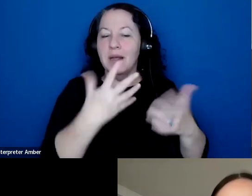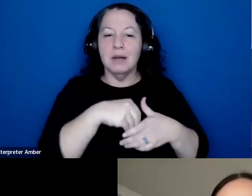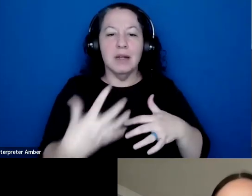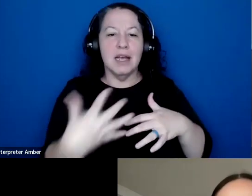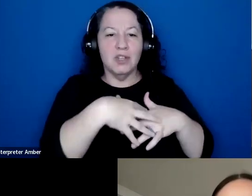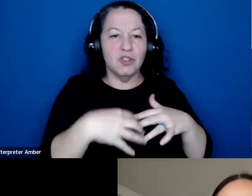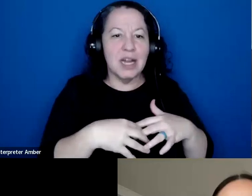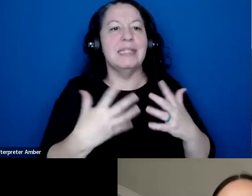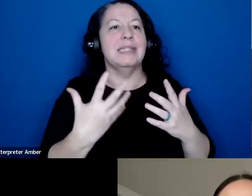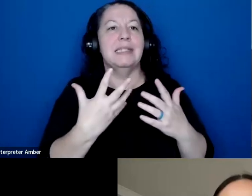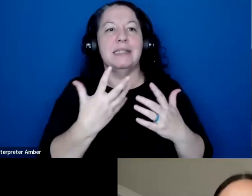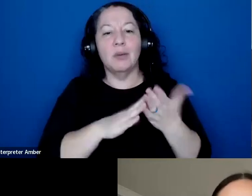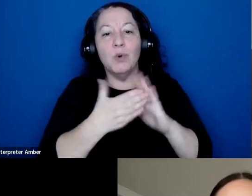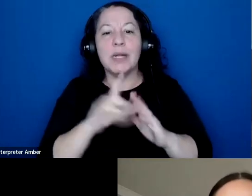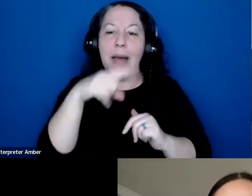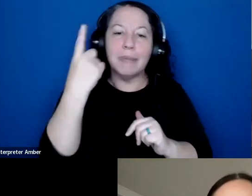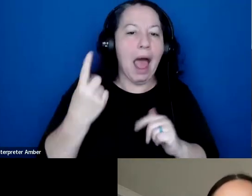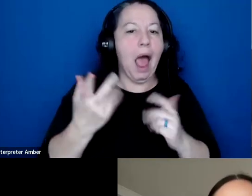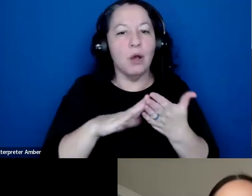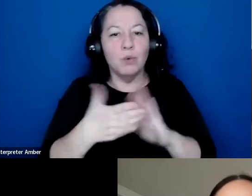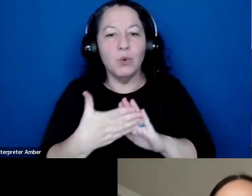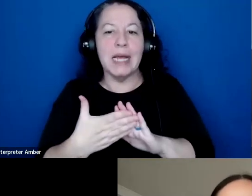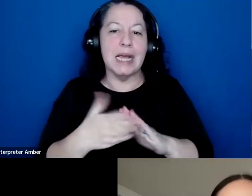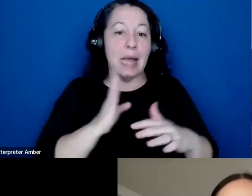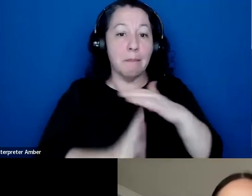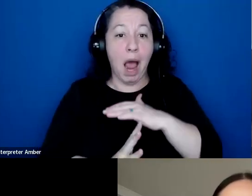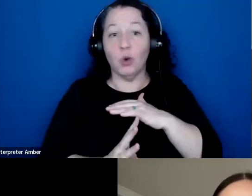communities, migrant communities, those who are most impacted and oppressed,